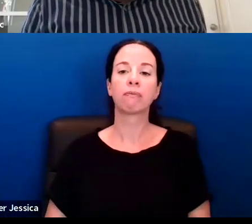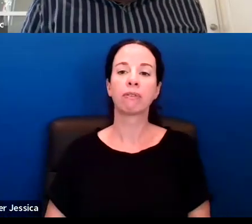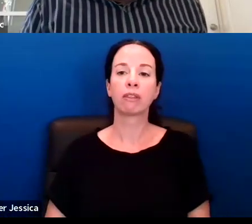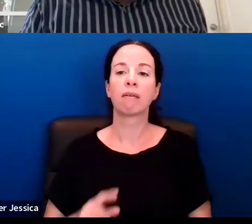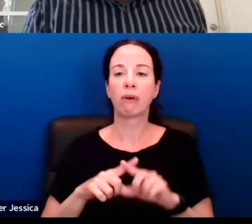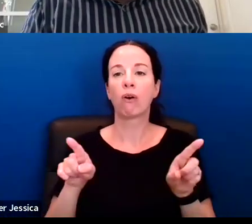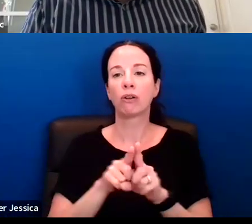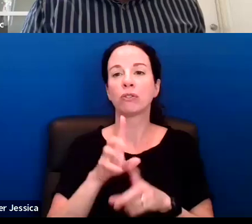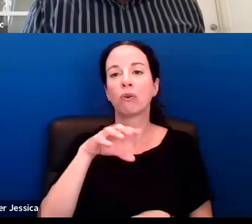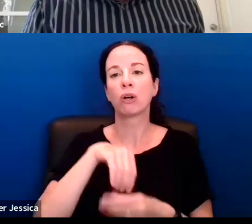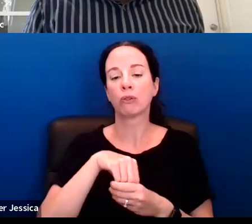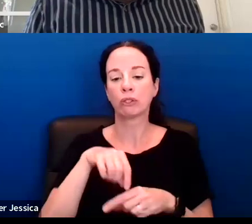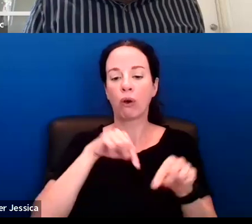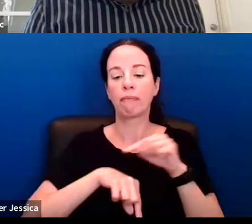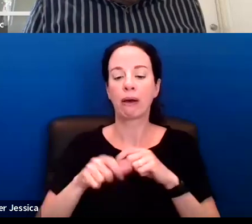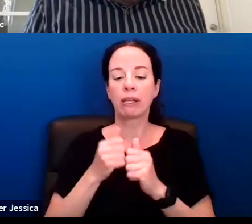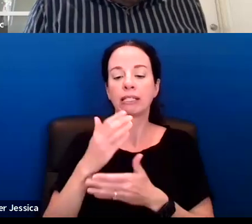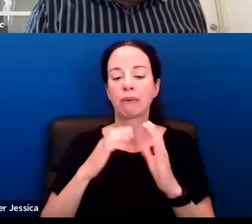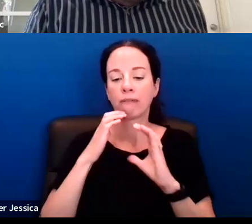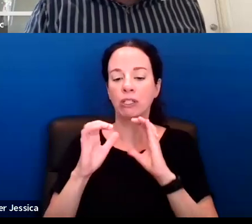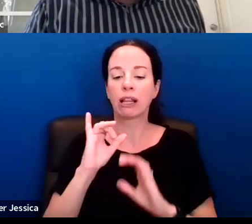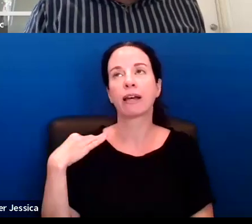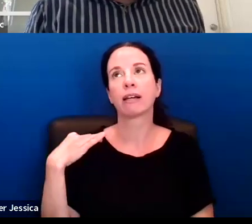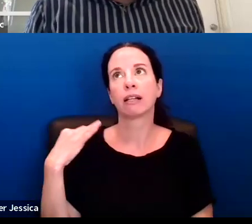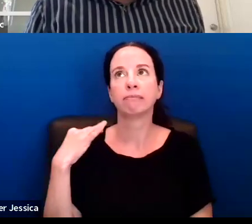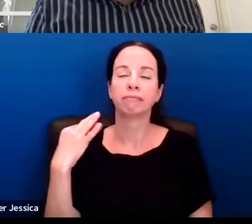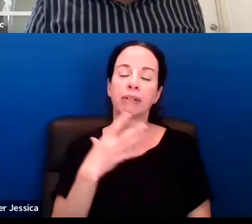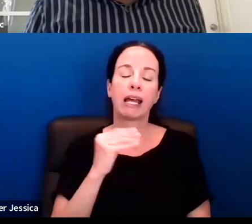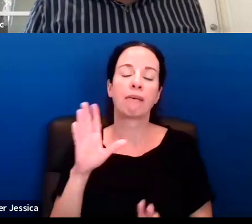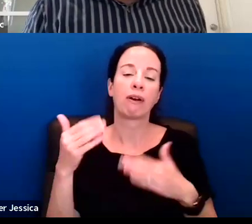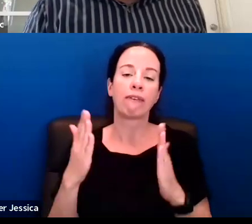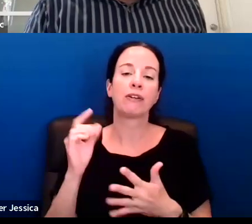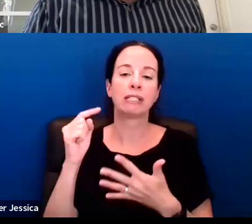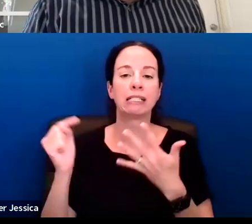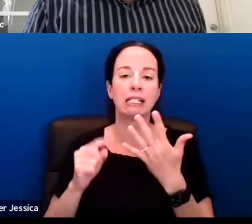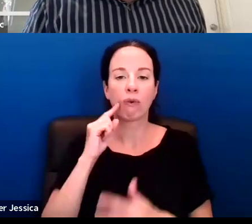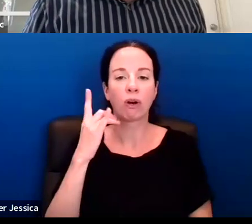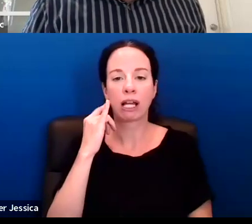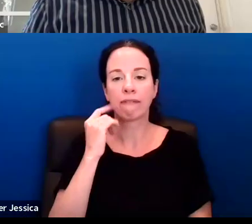back to some of the conversation, the eligibility and provider details for the California Lifeline